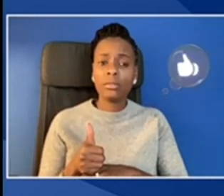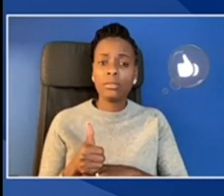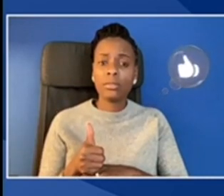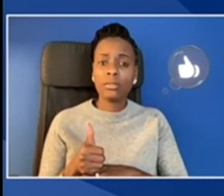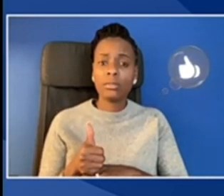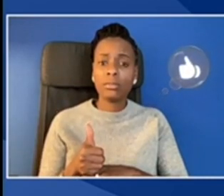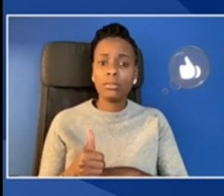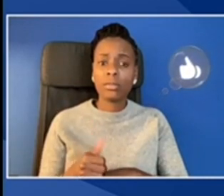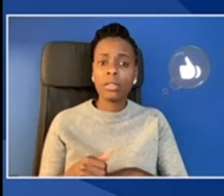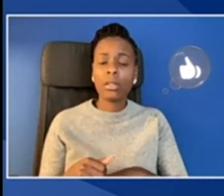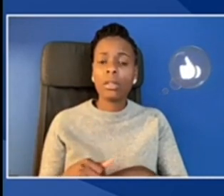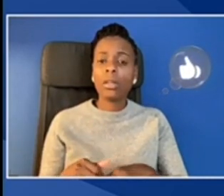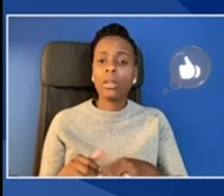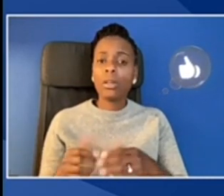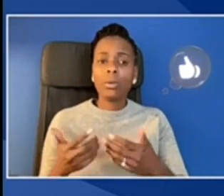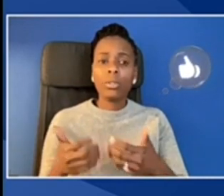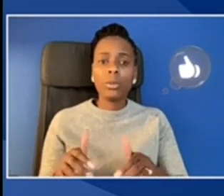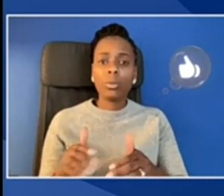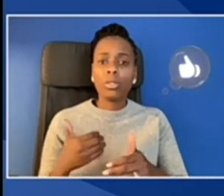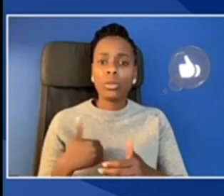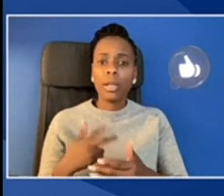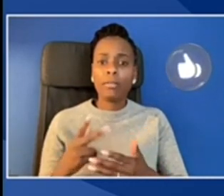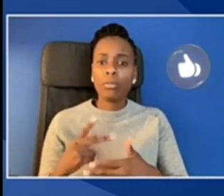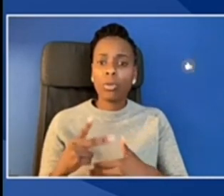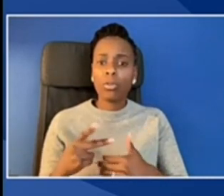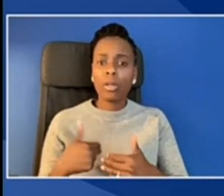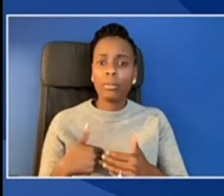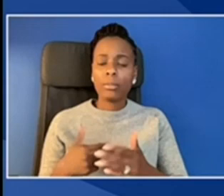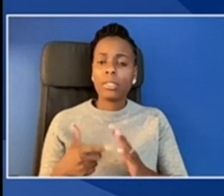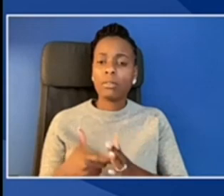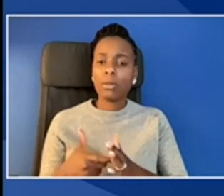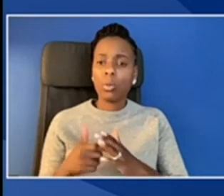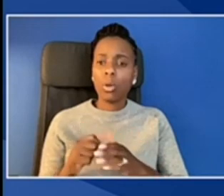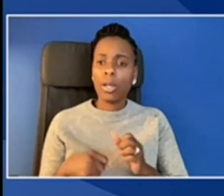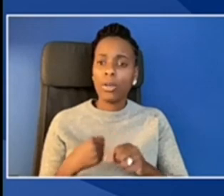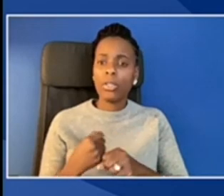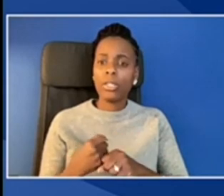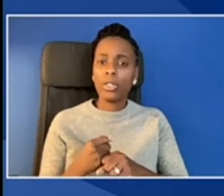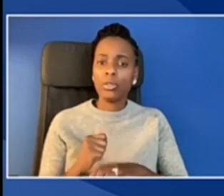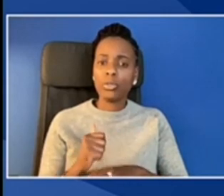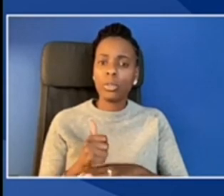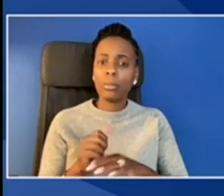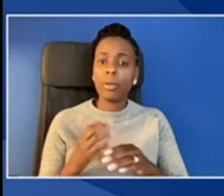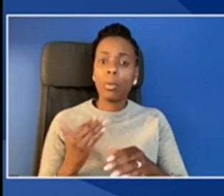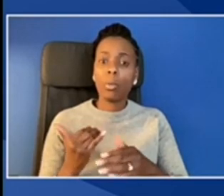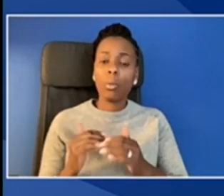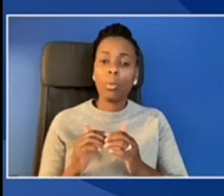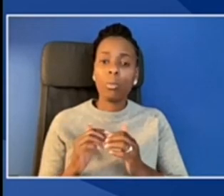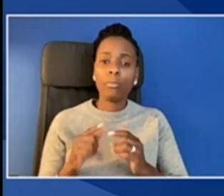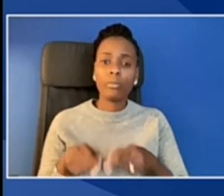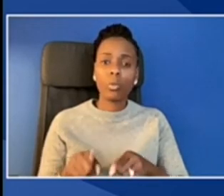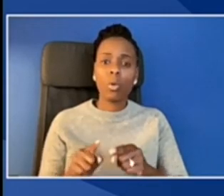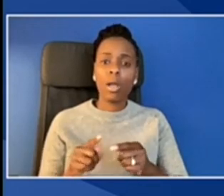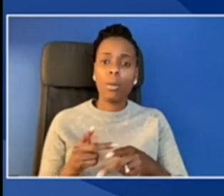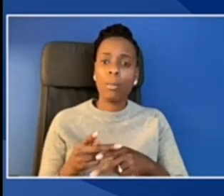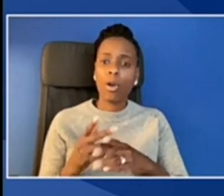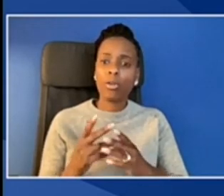to have programs that take years to implement as borrowers wait for whatever that relief is, if it can survive legal